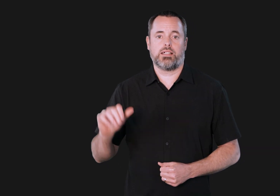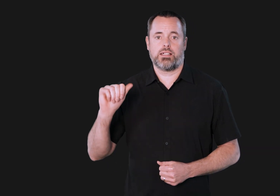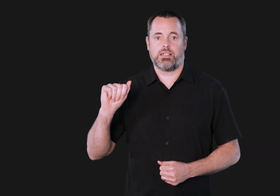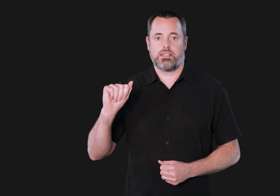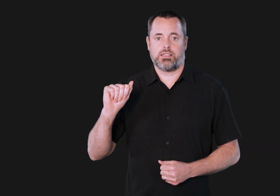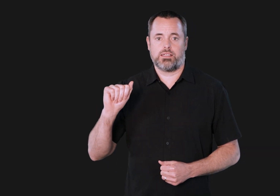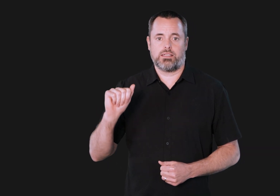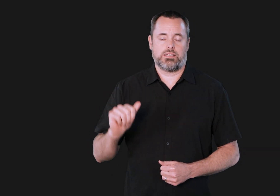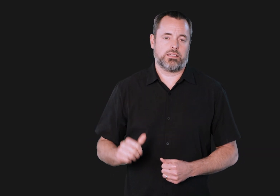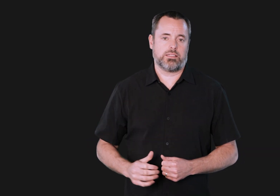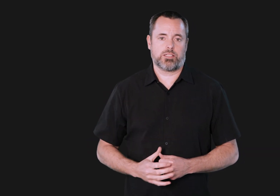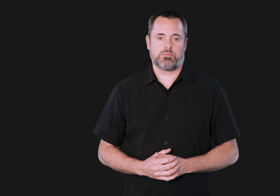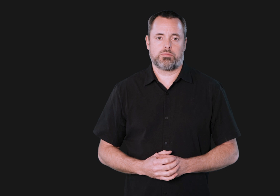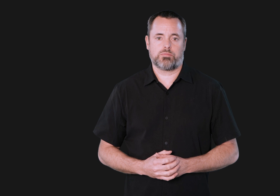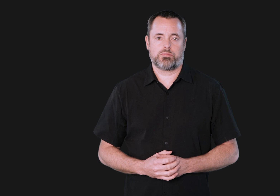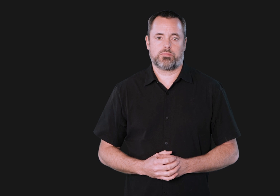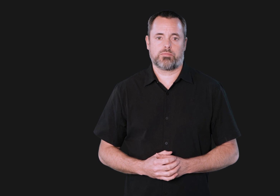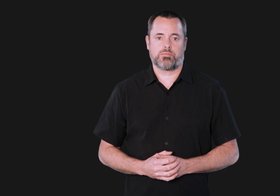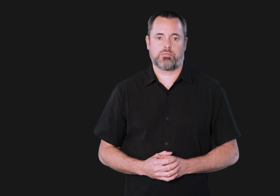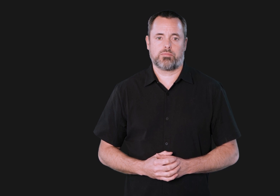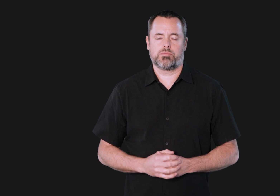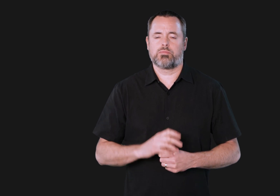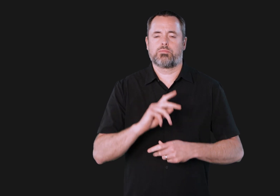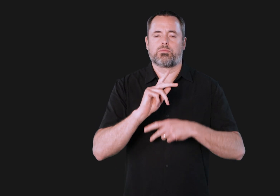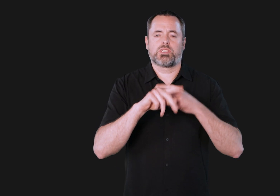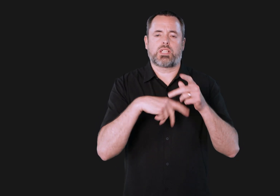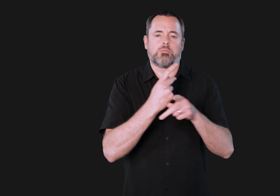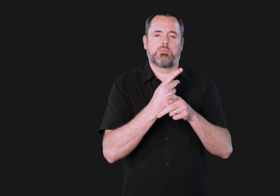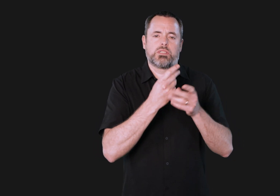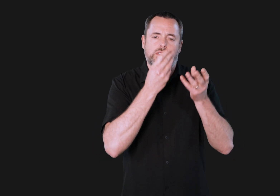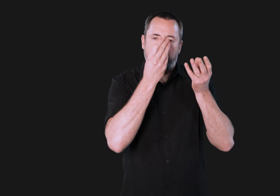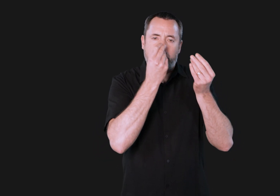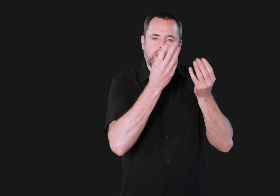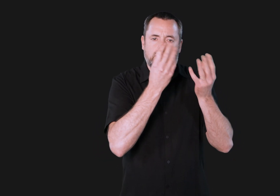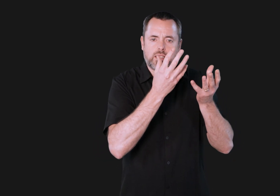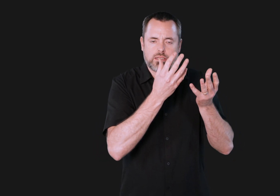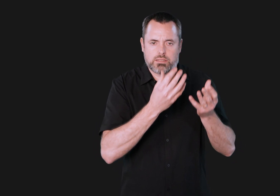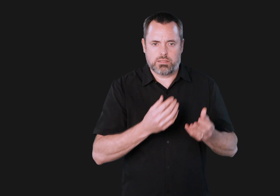a) Types of data